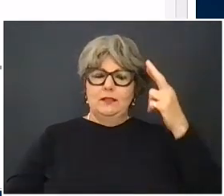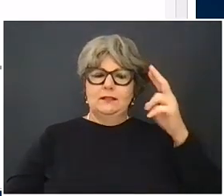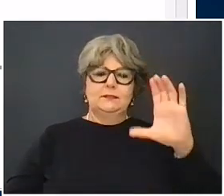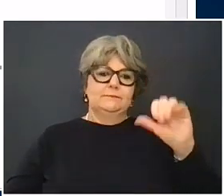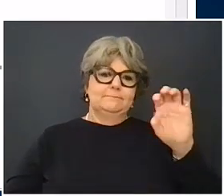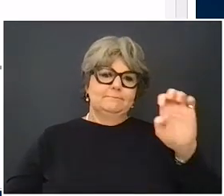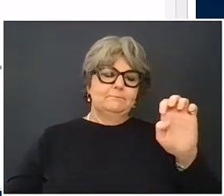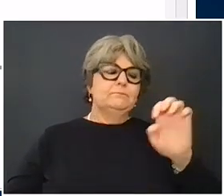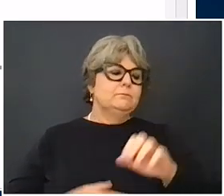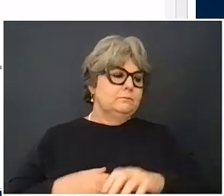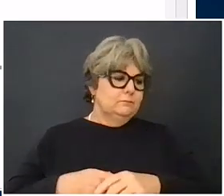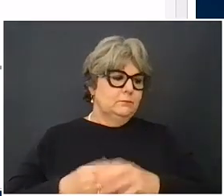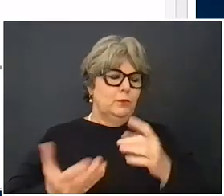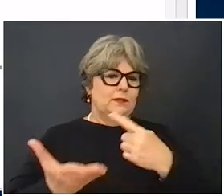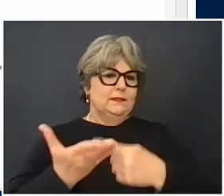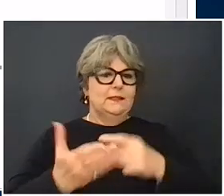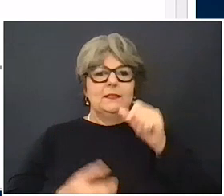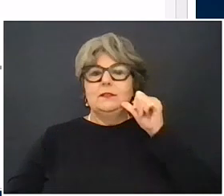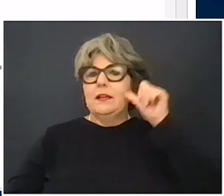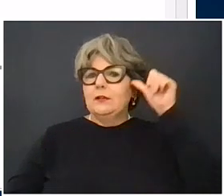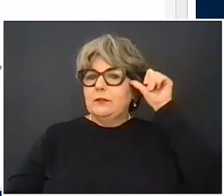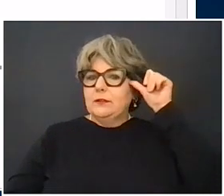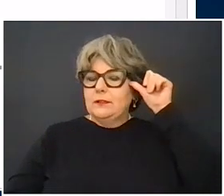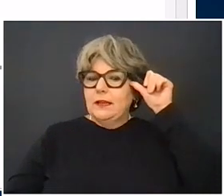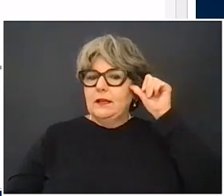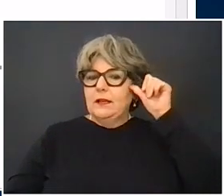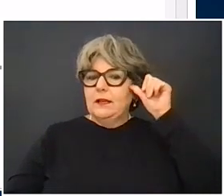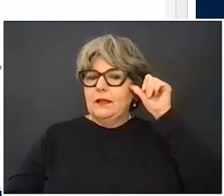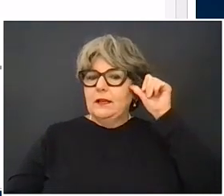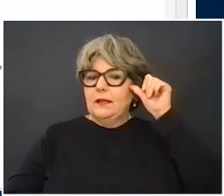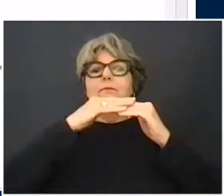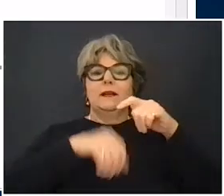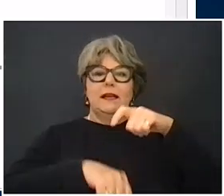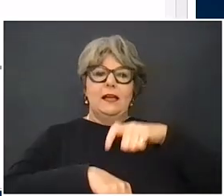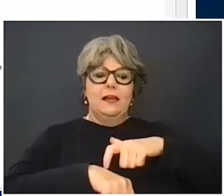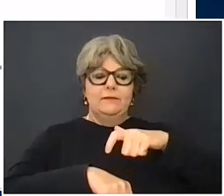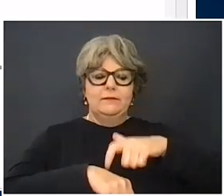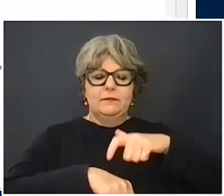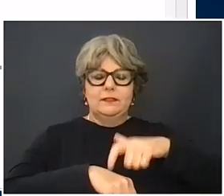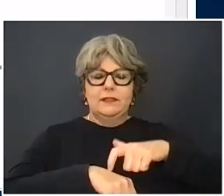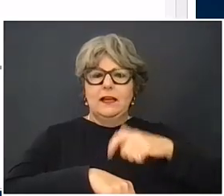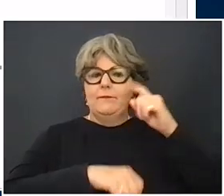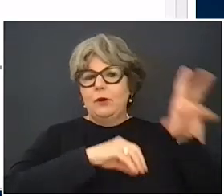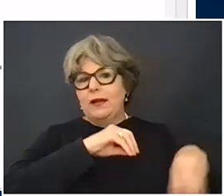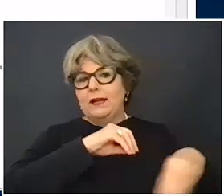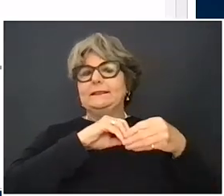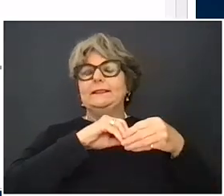that we have a maximum amount of time for an addition, excuse me, an extension for